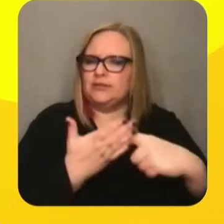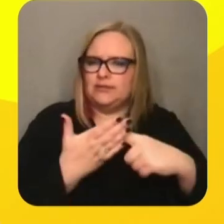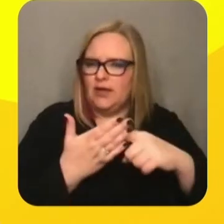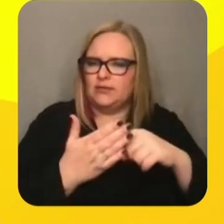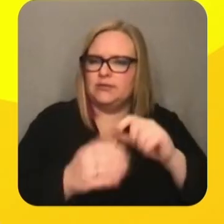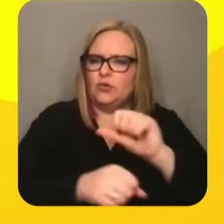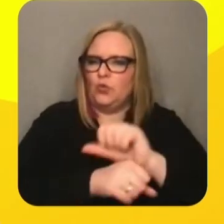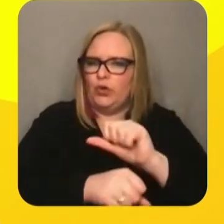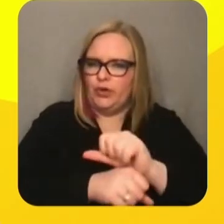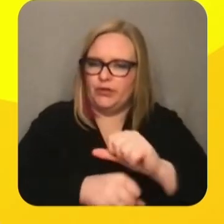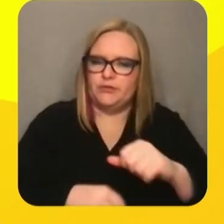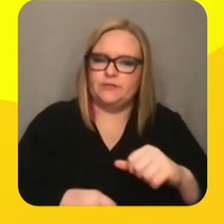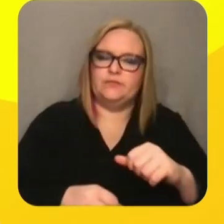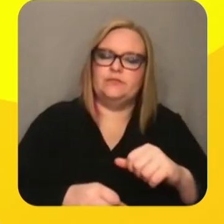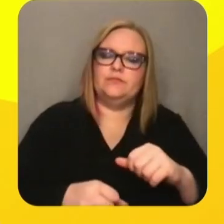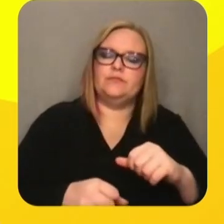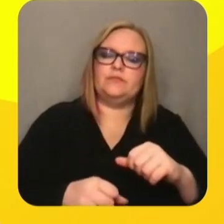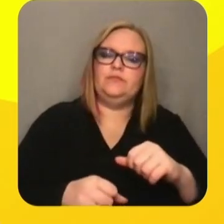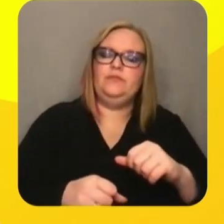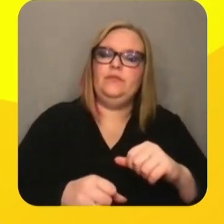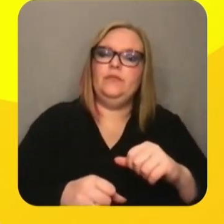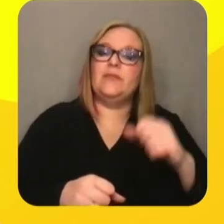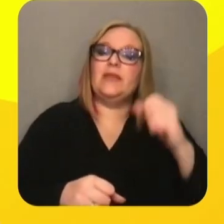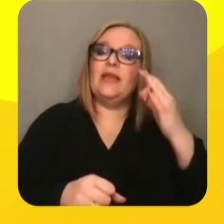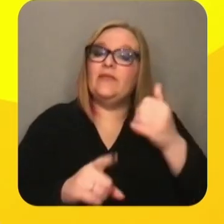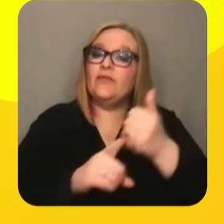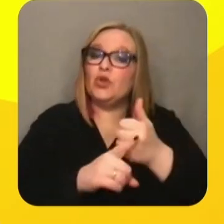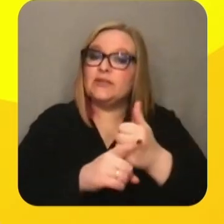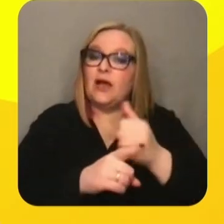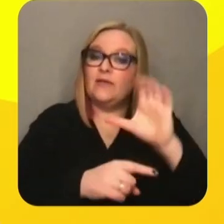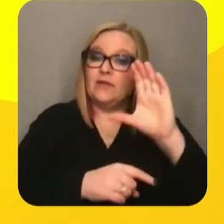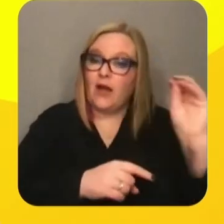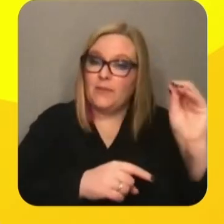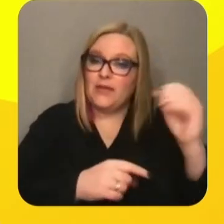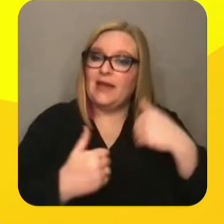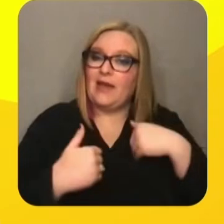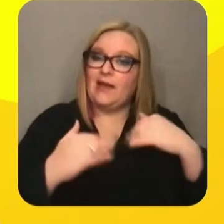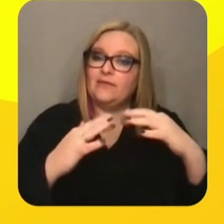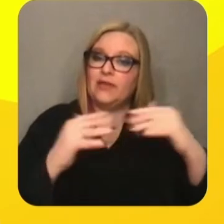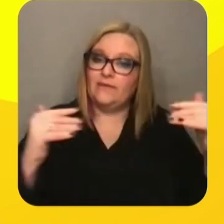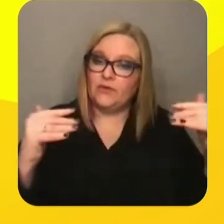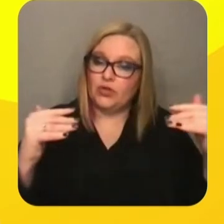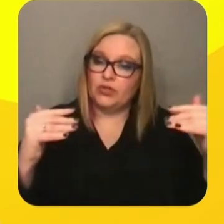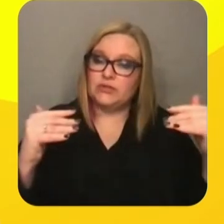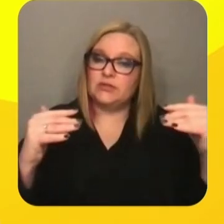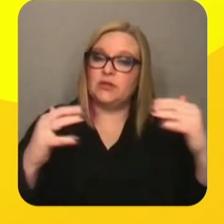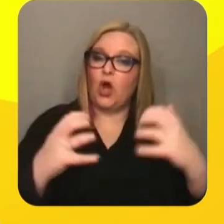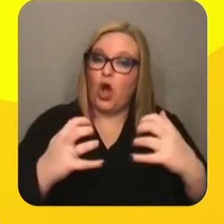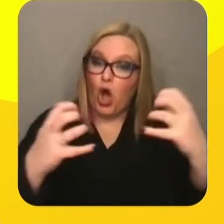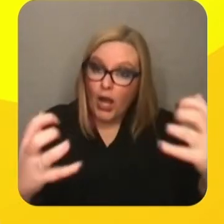So, if you are a company that has a diverse stakeholder audience that you serve in order to survive,